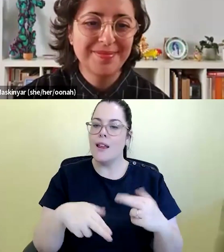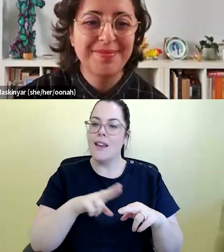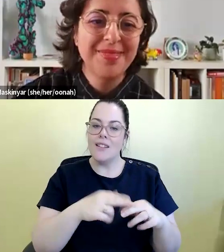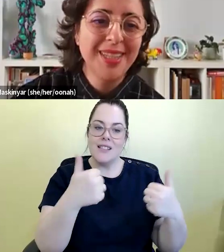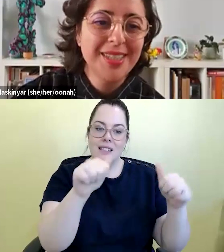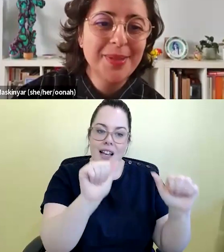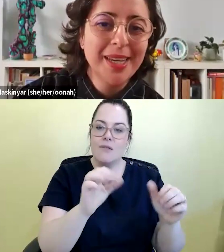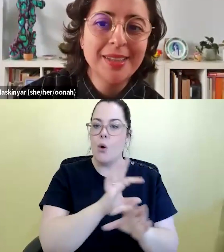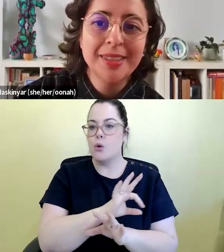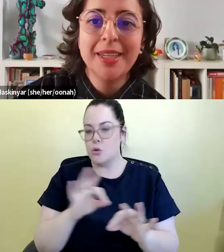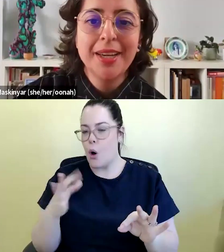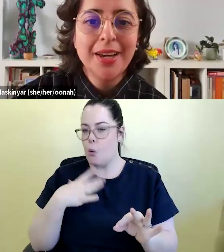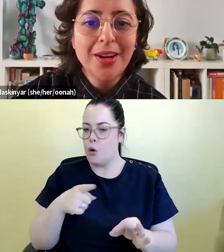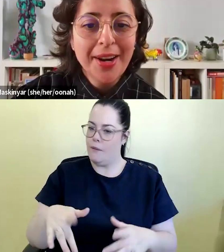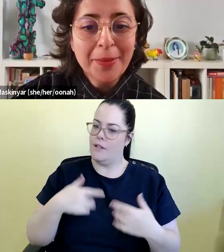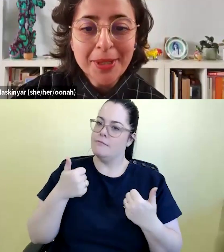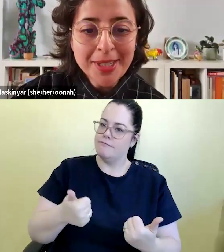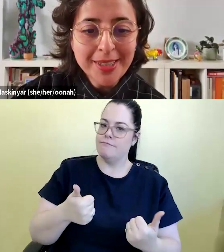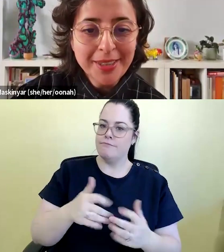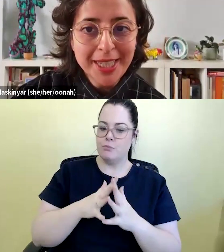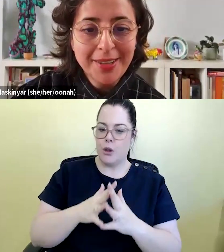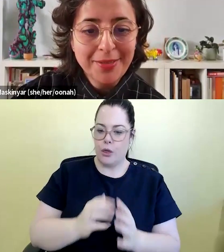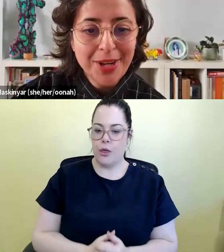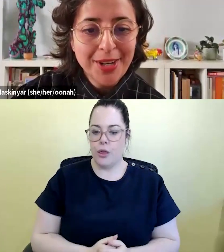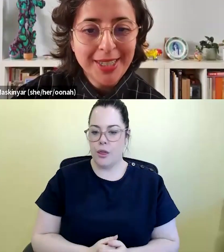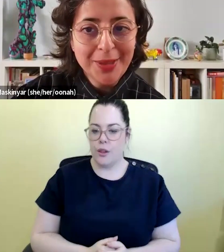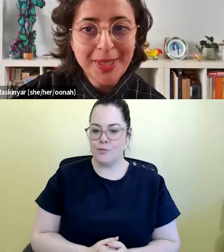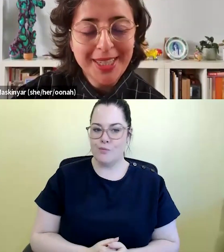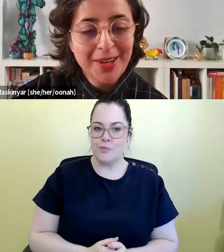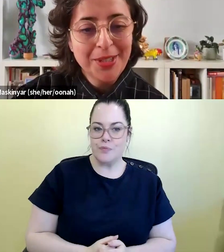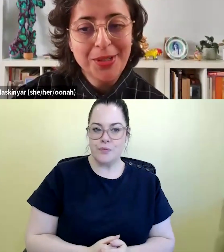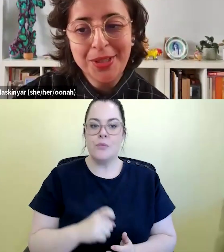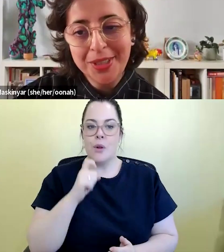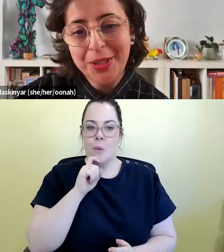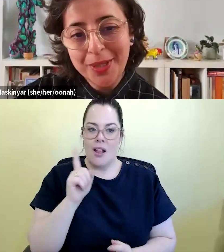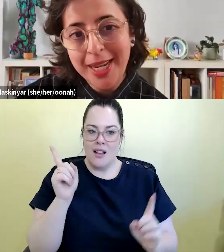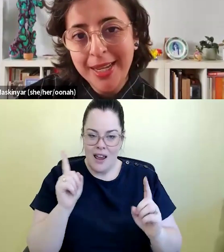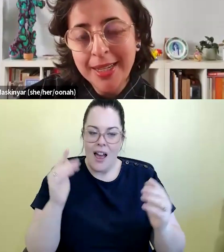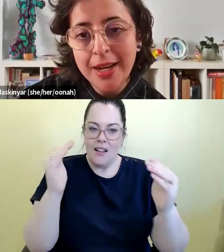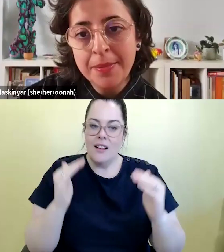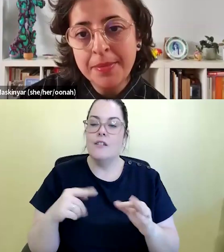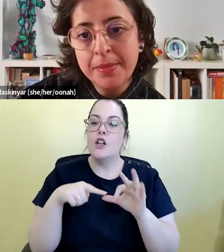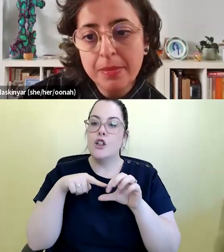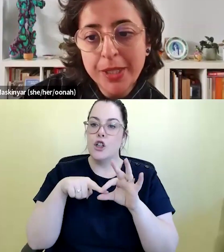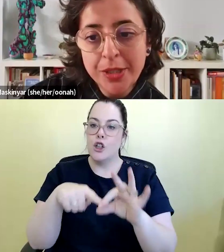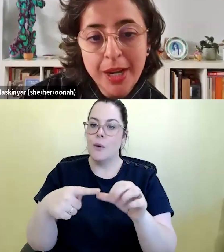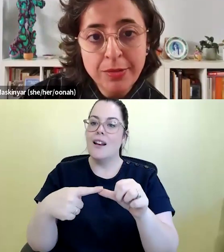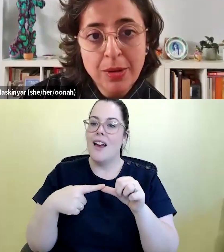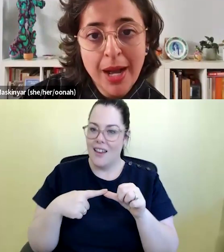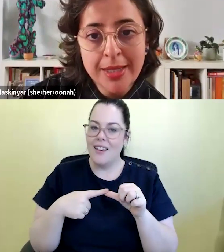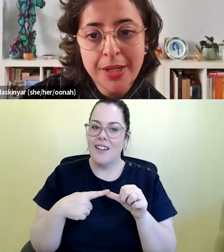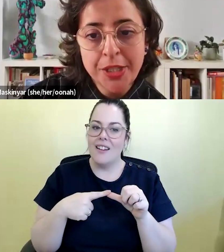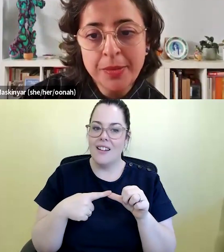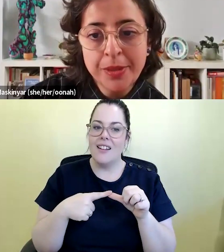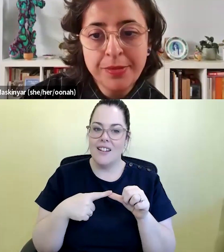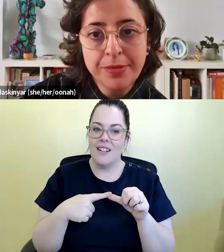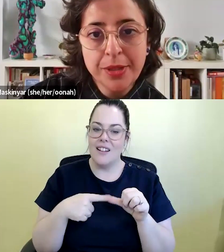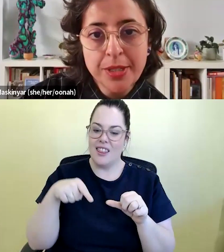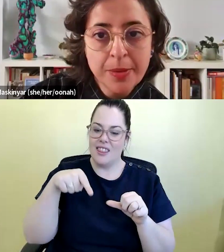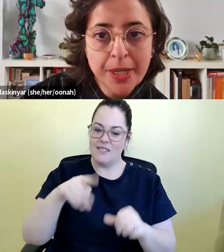Thanks. We are going to head quickly now into Q&A. We have a full hour session. We have some